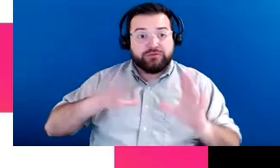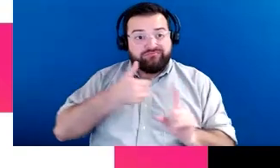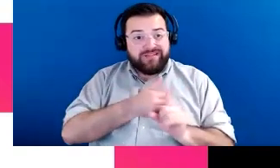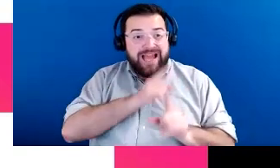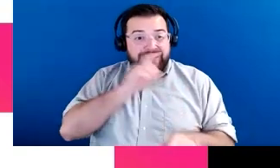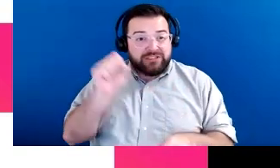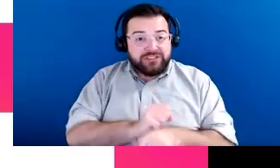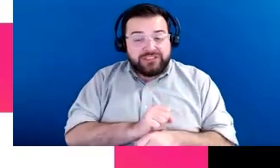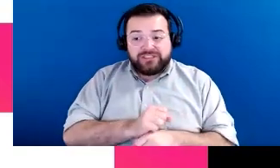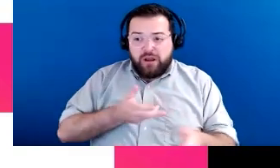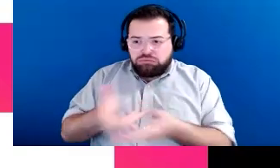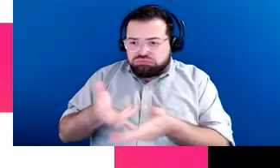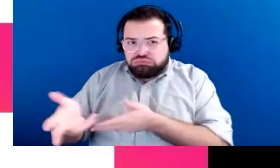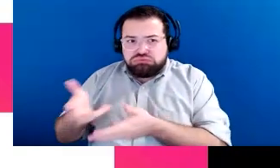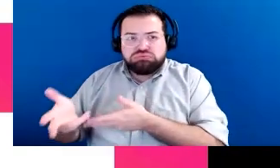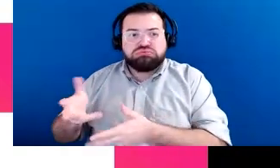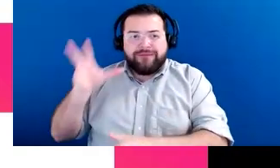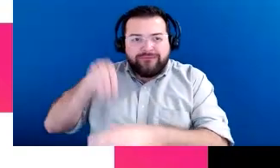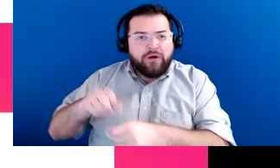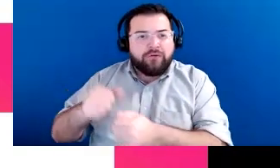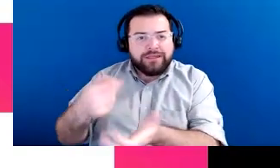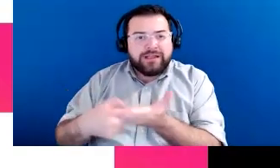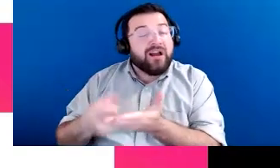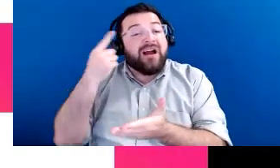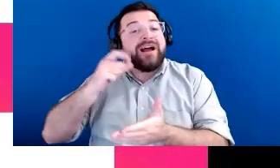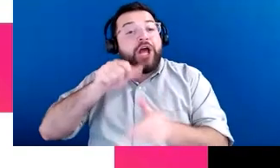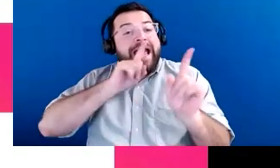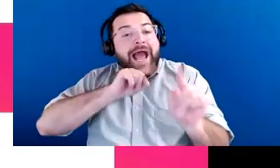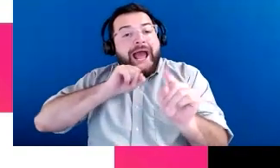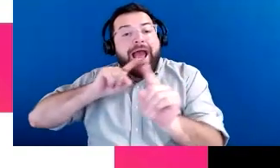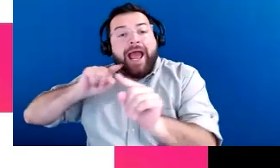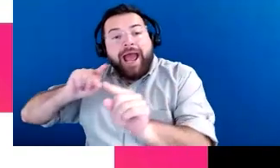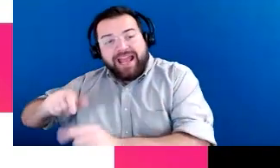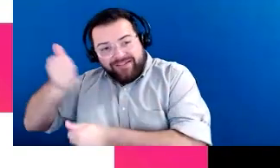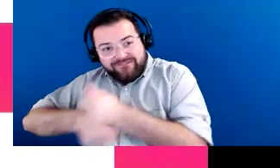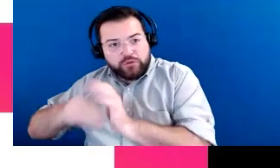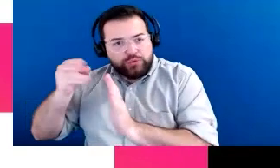engaged in the discussion, not answering every single student who posts.